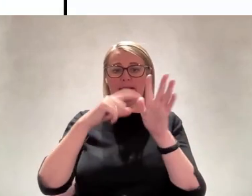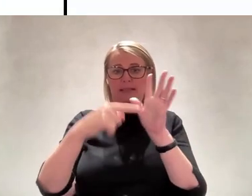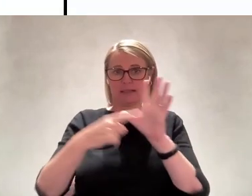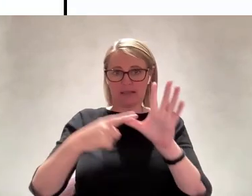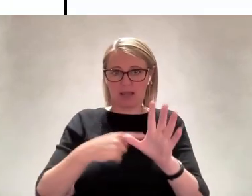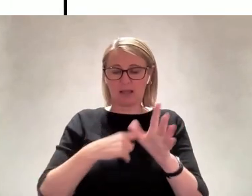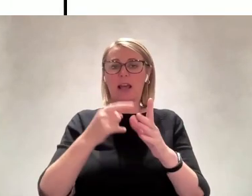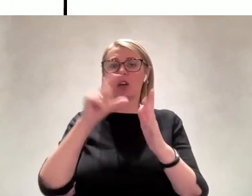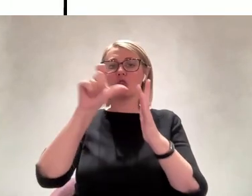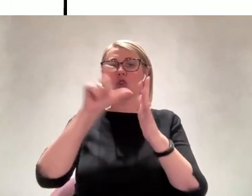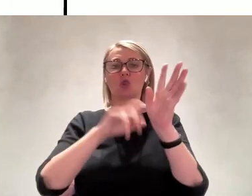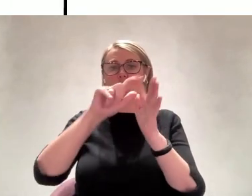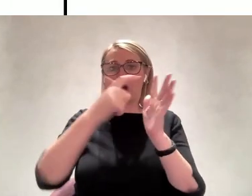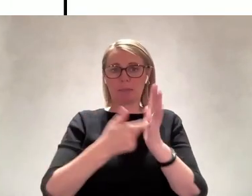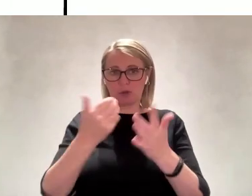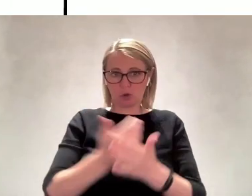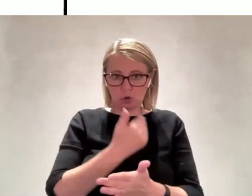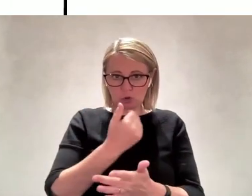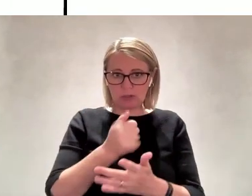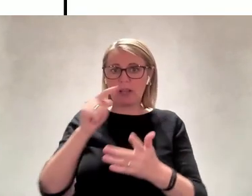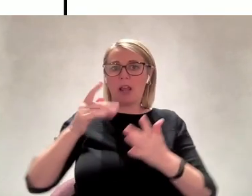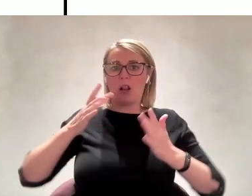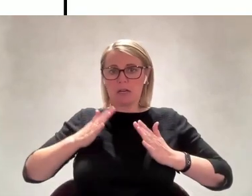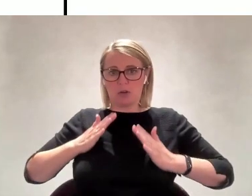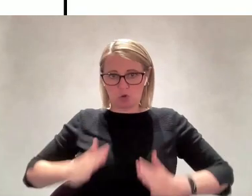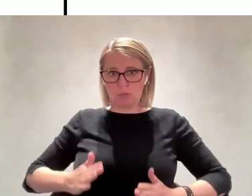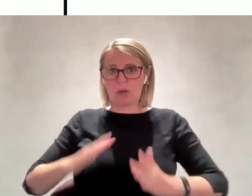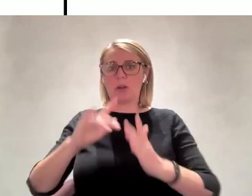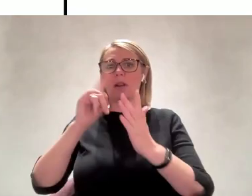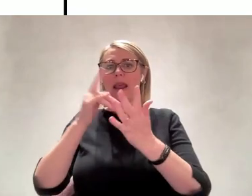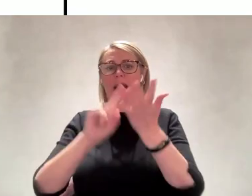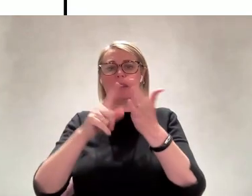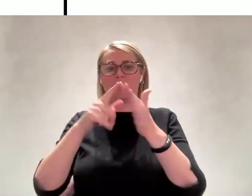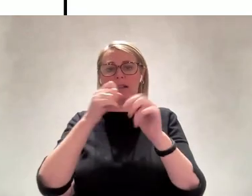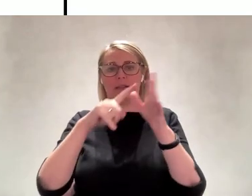data and cyber security, legal and human rights obligations.